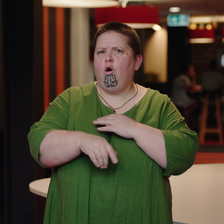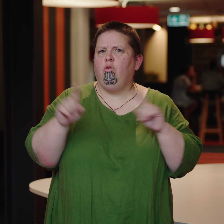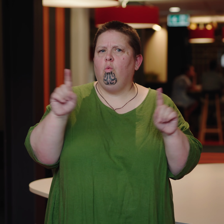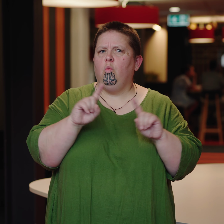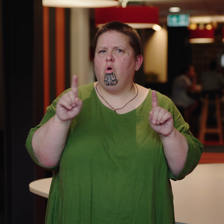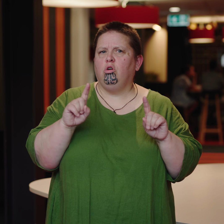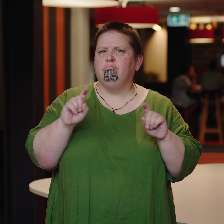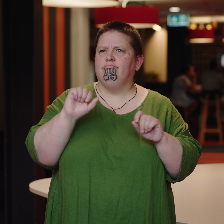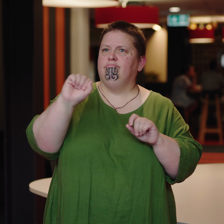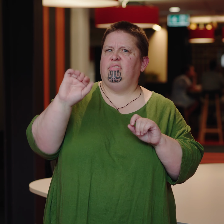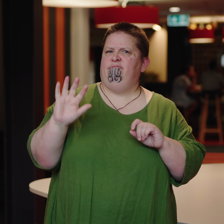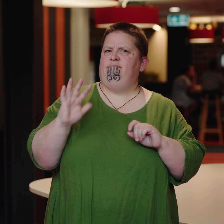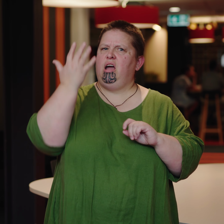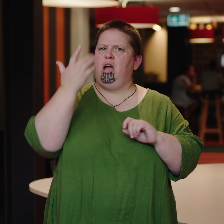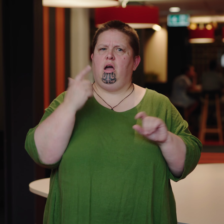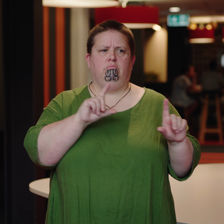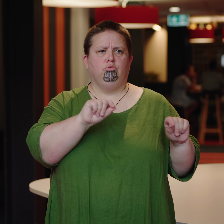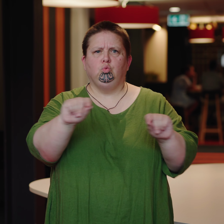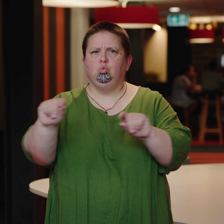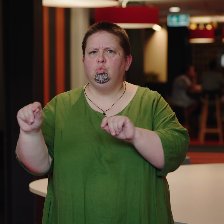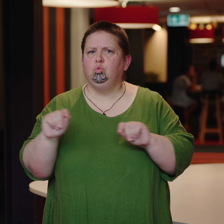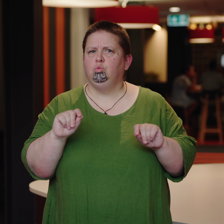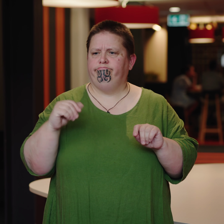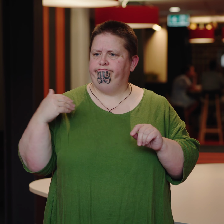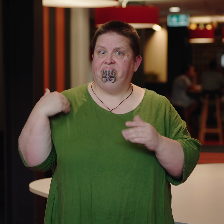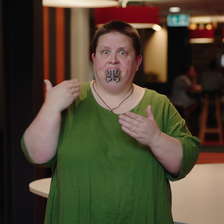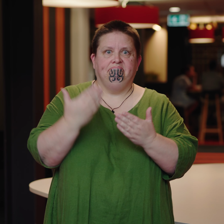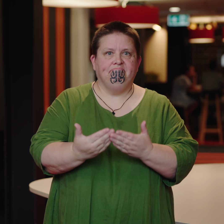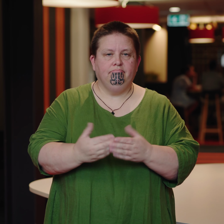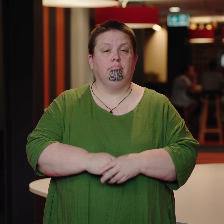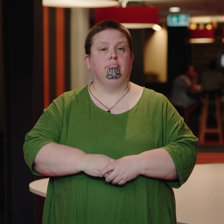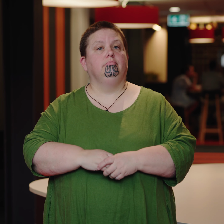And now, let's get into our updates on the work Whaikaha has been doing.